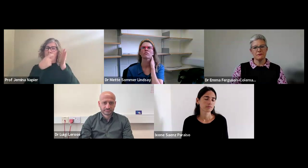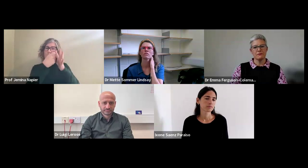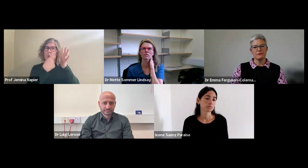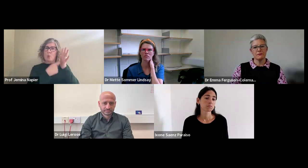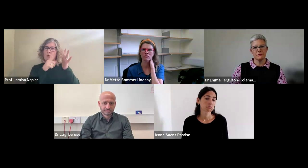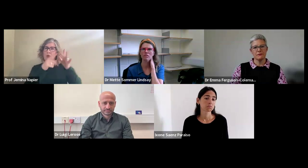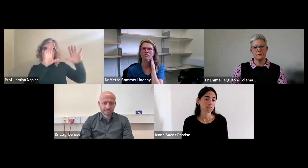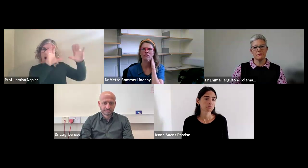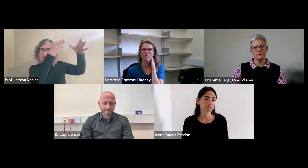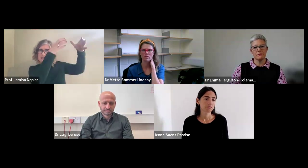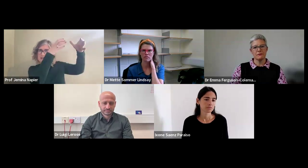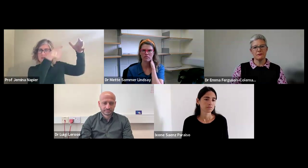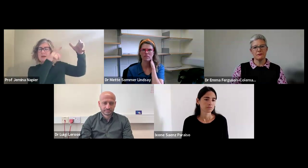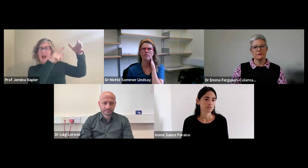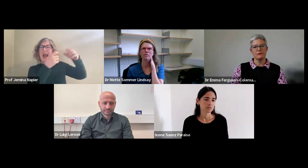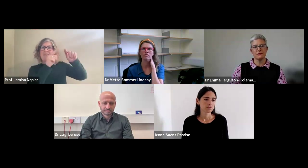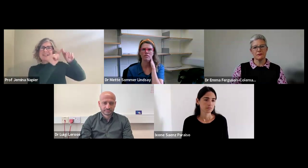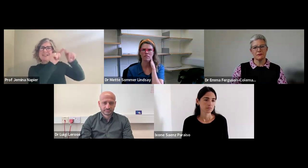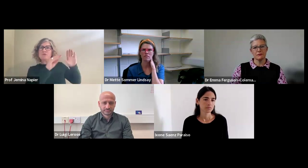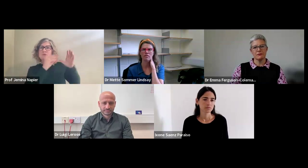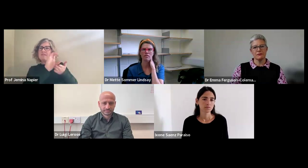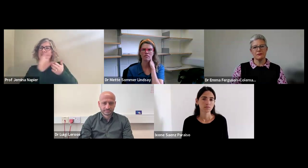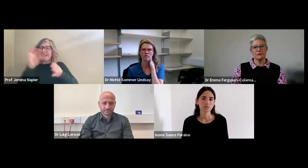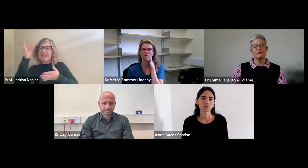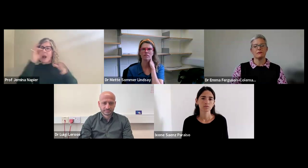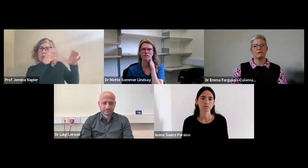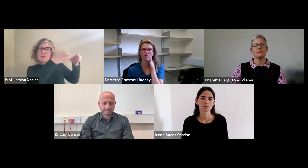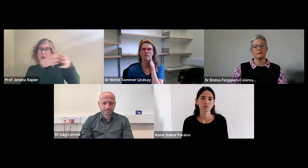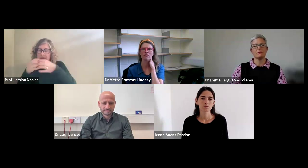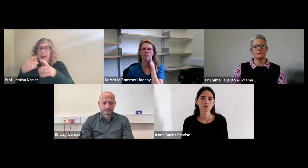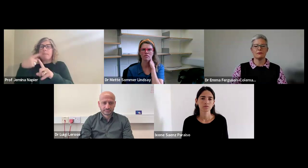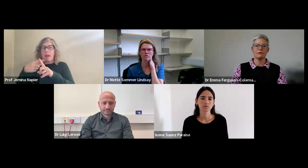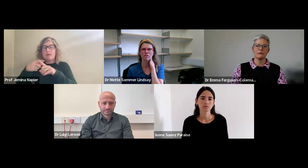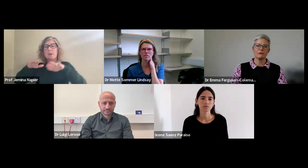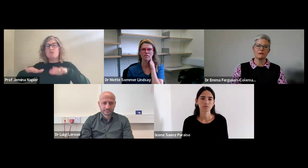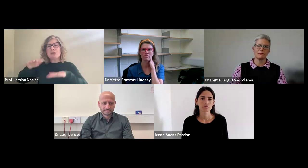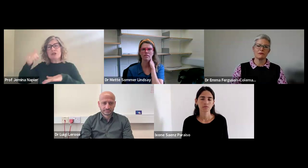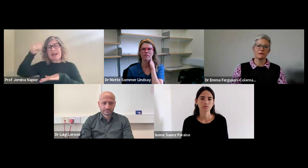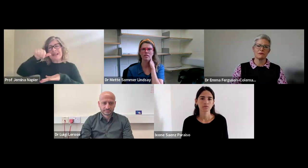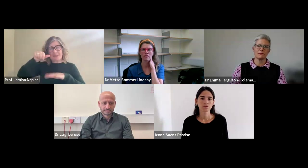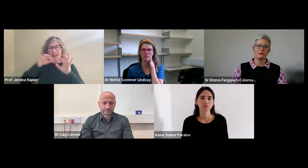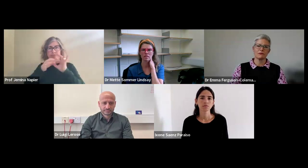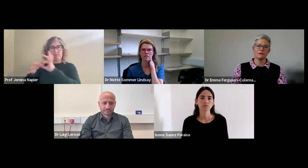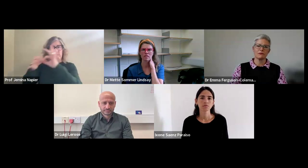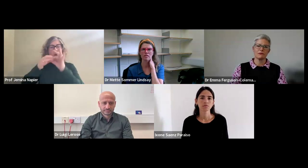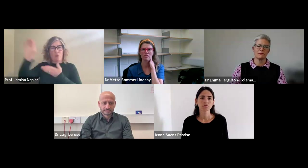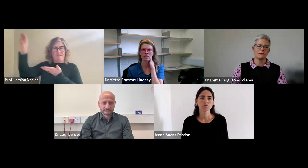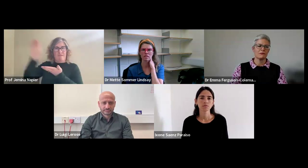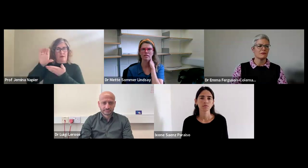see by the UKRI, there are different funding councils within the UKRI, and also the British